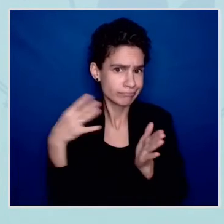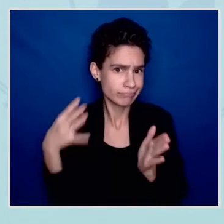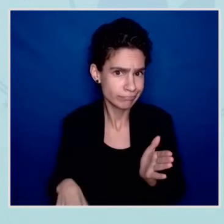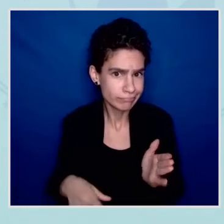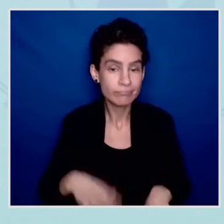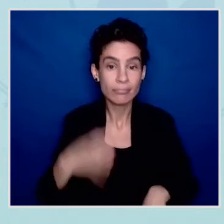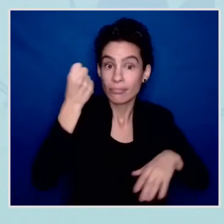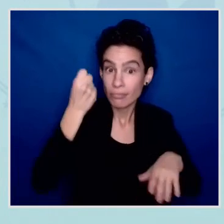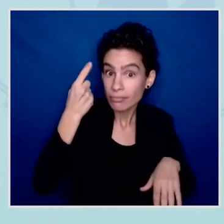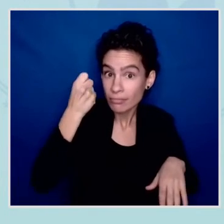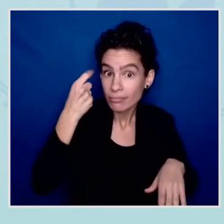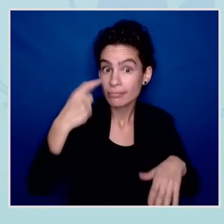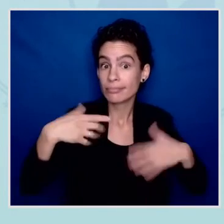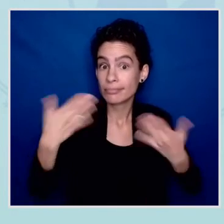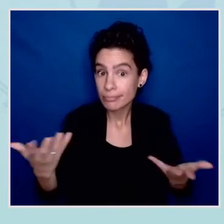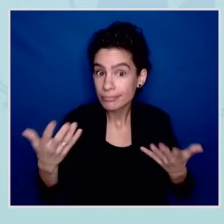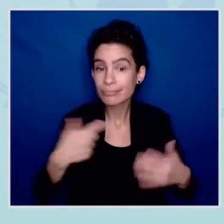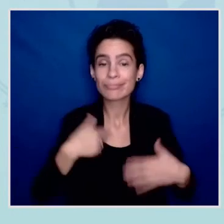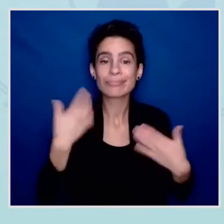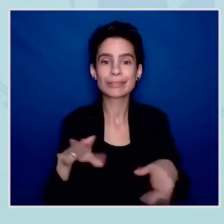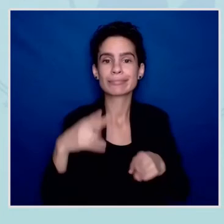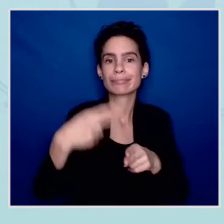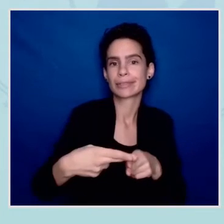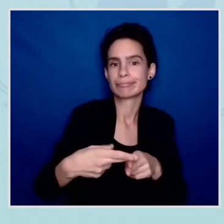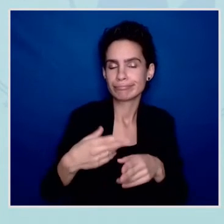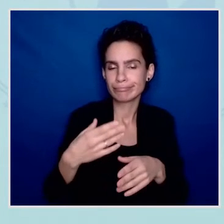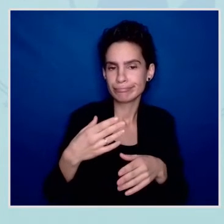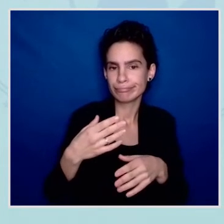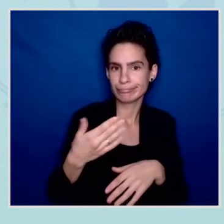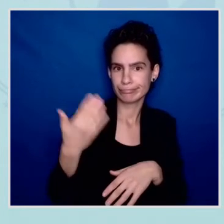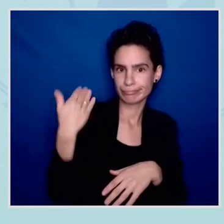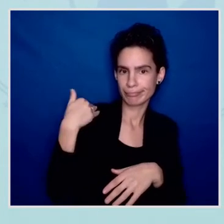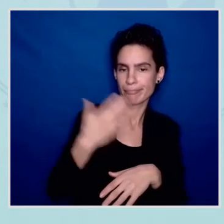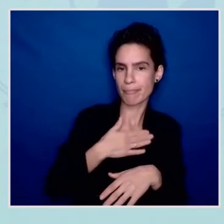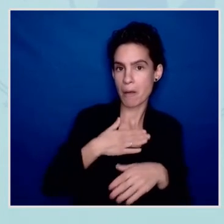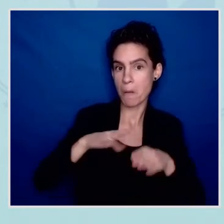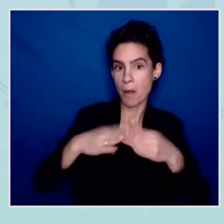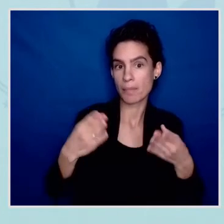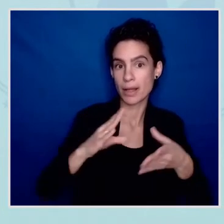ISSUES AND, SO THAT'S NUMBER 1, I THINK THAT THEY ALL HAVE TO BE DEALT WITH.